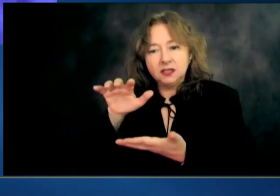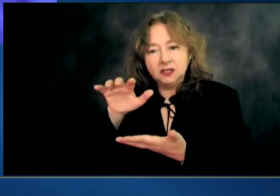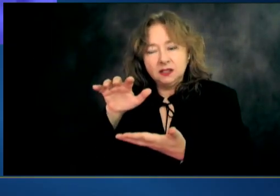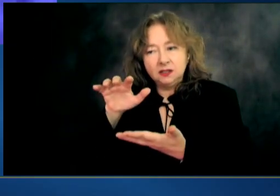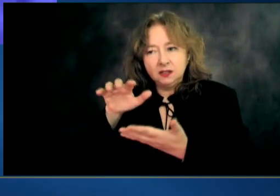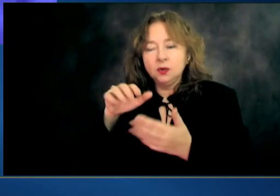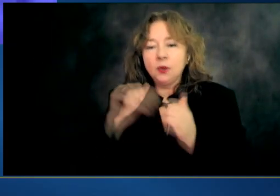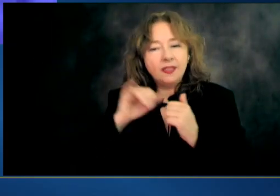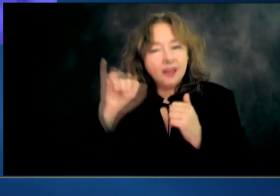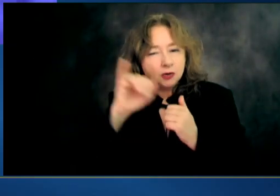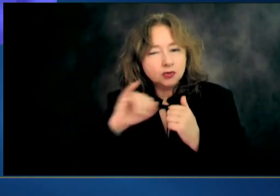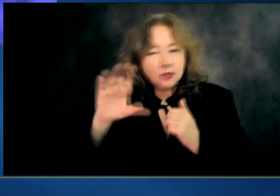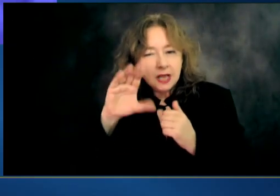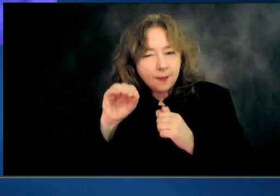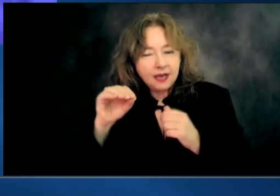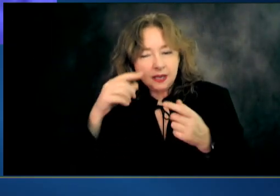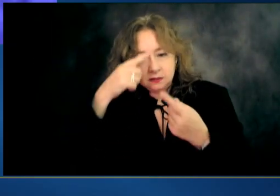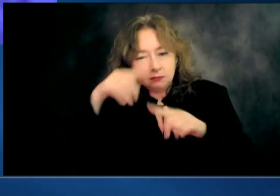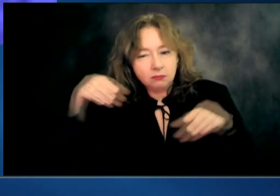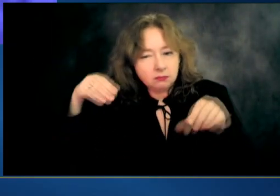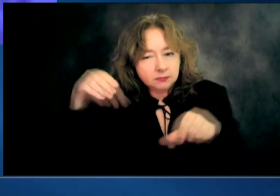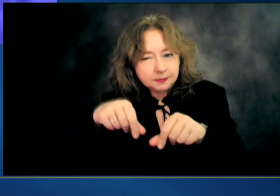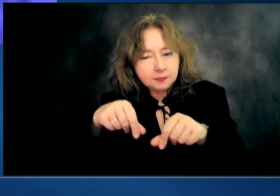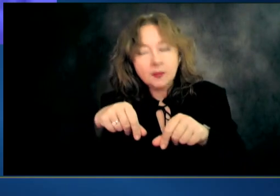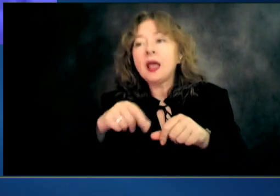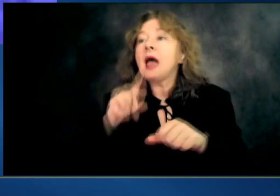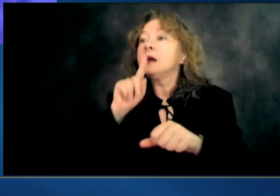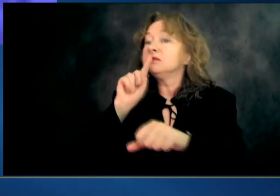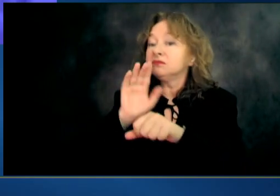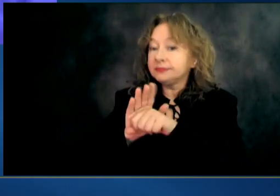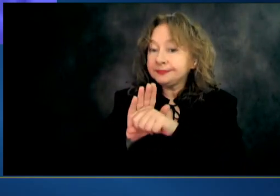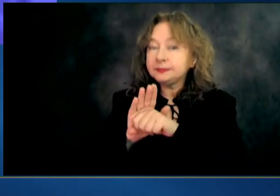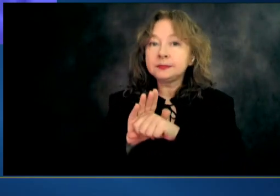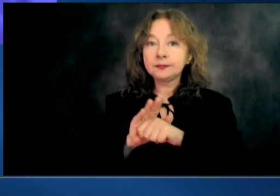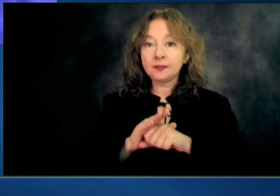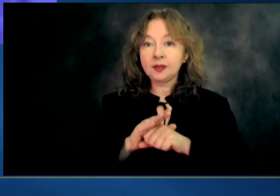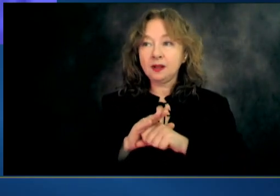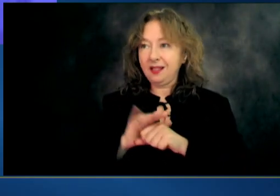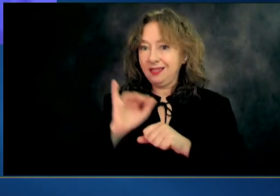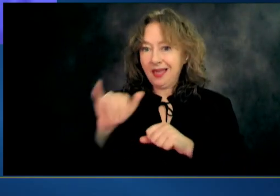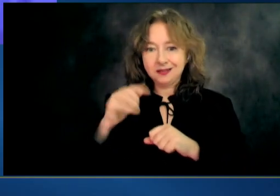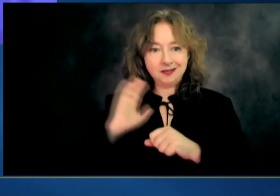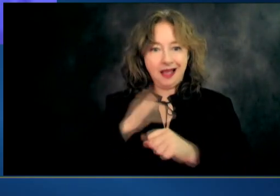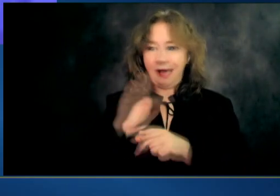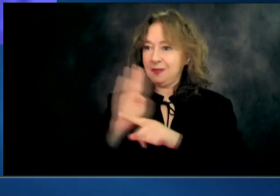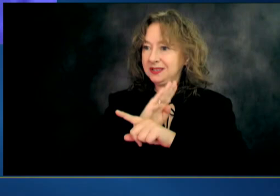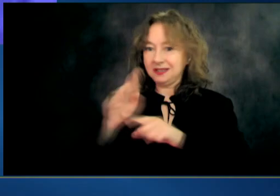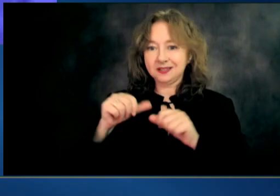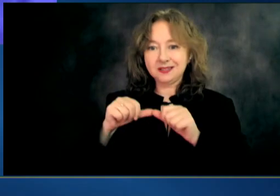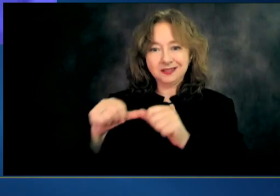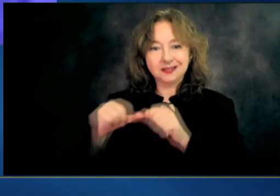have insurance, and we guarantee you business," because if you try to shop this product to those